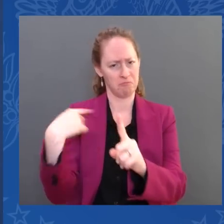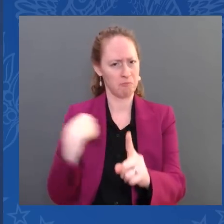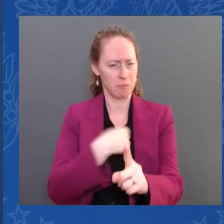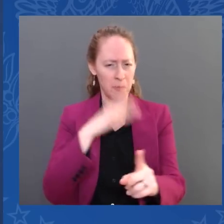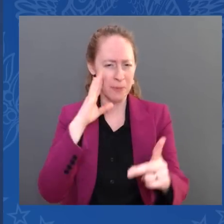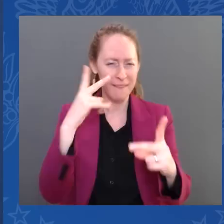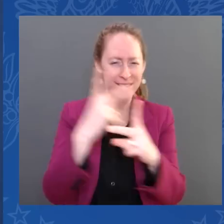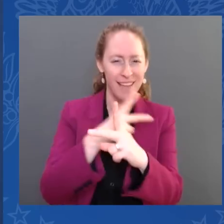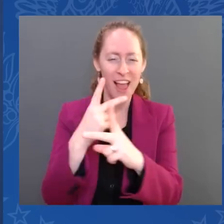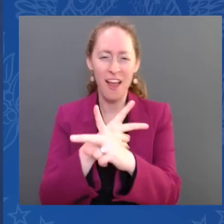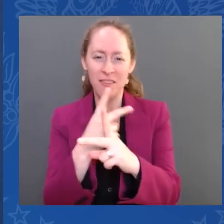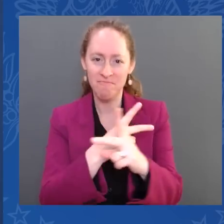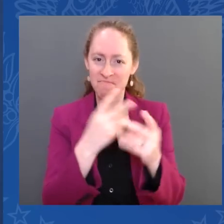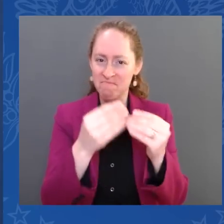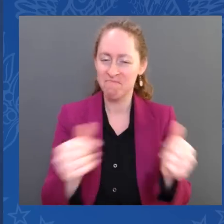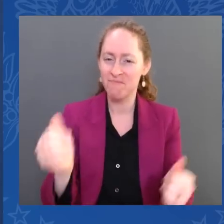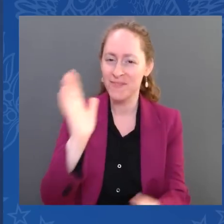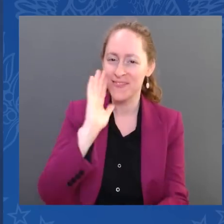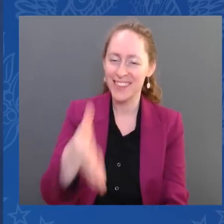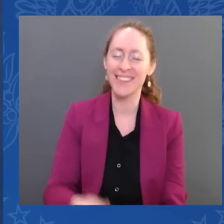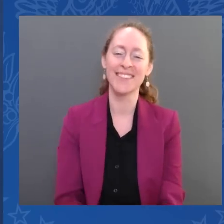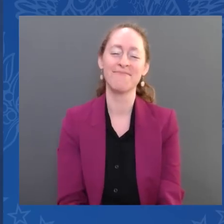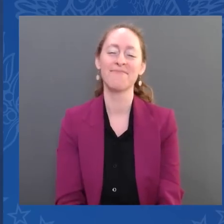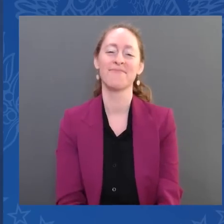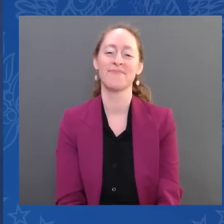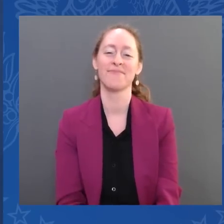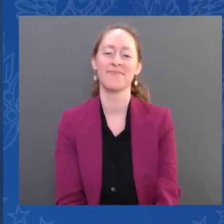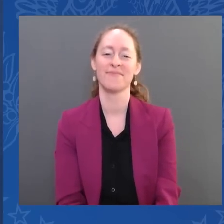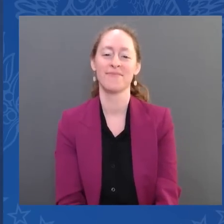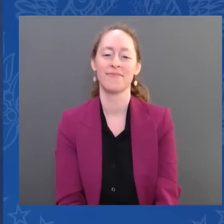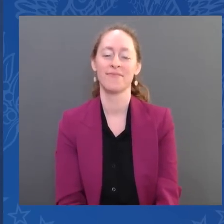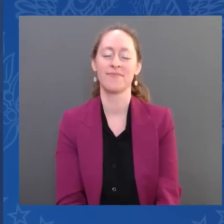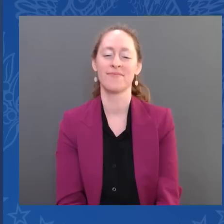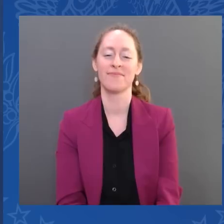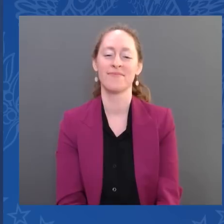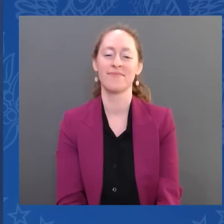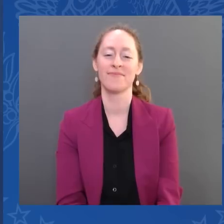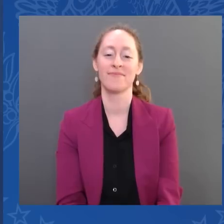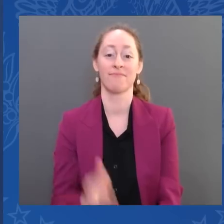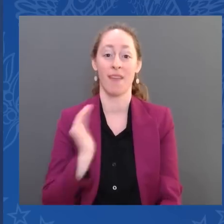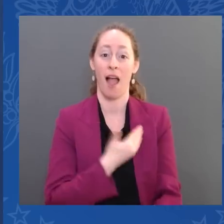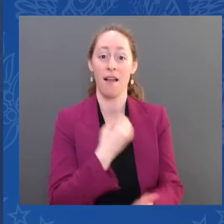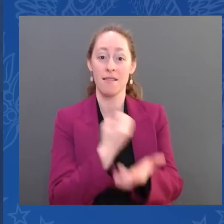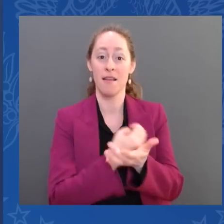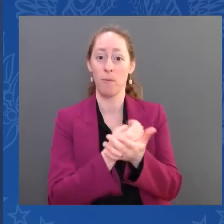but we can tackle it from a position of strength. That purpose that we've set out to accomplish